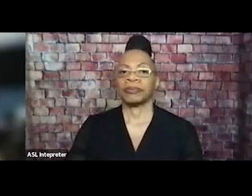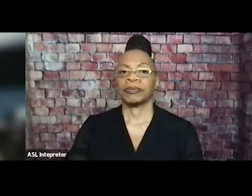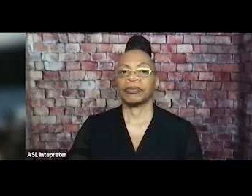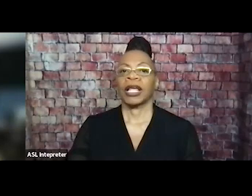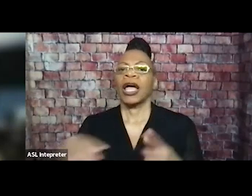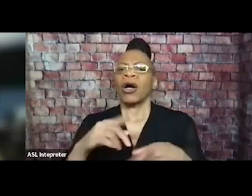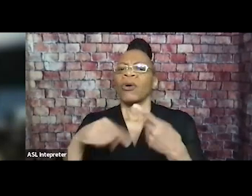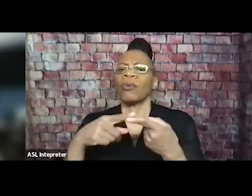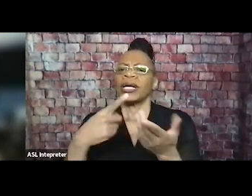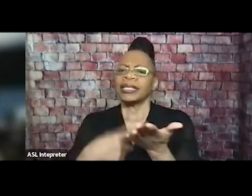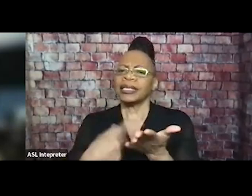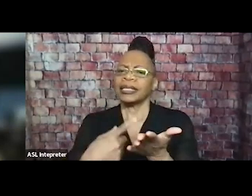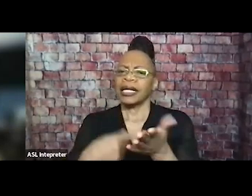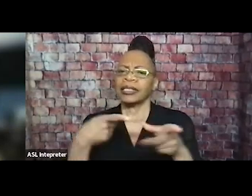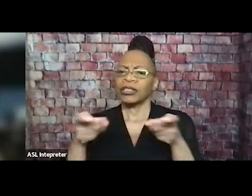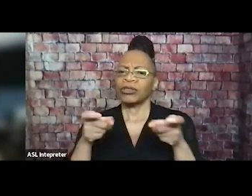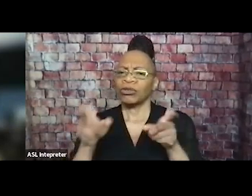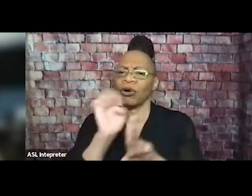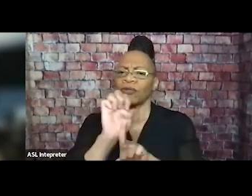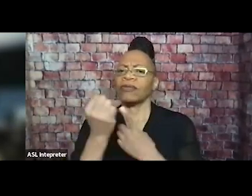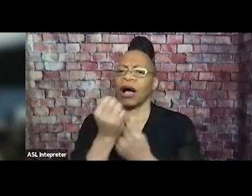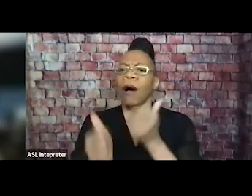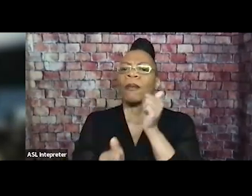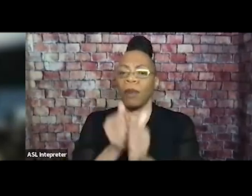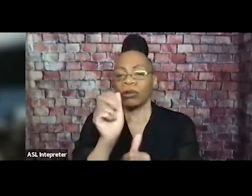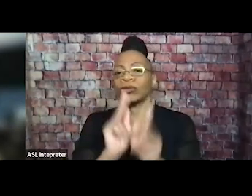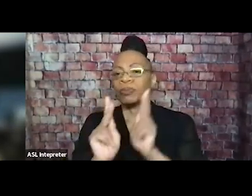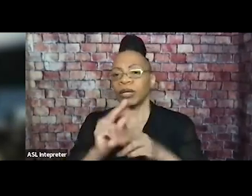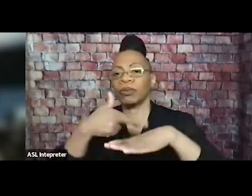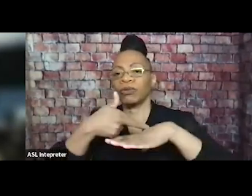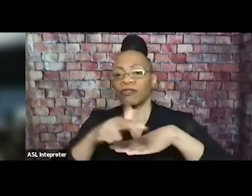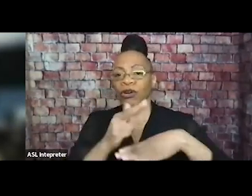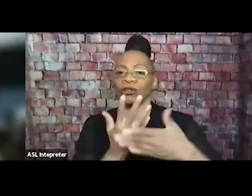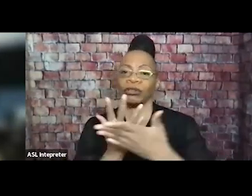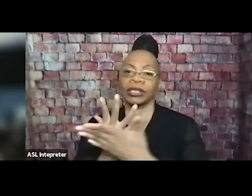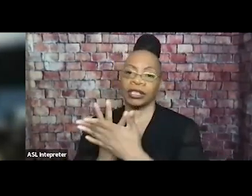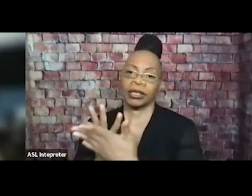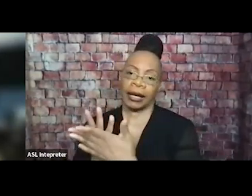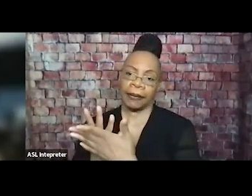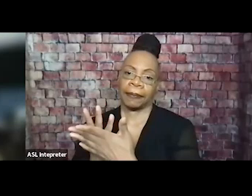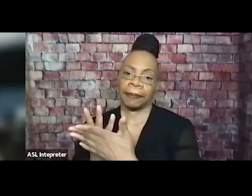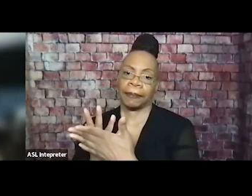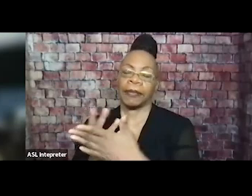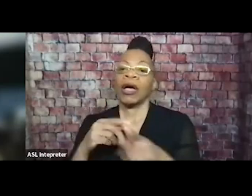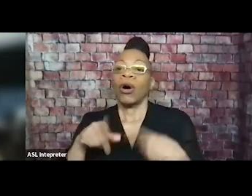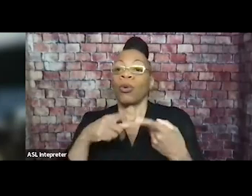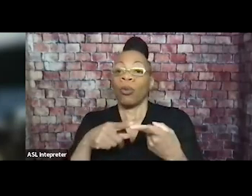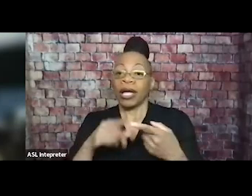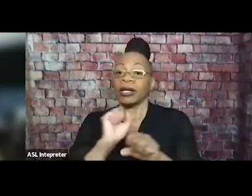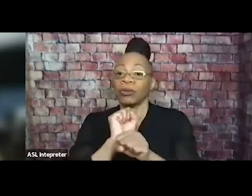most people are referring to jails or prisons though. When we're working with those individuals,